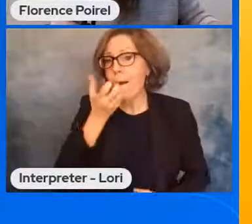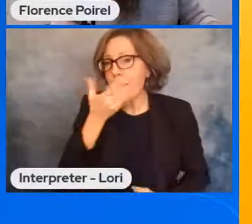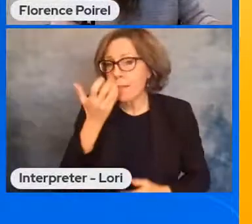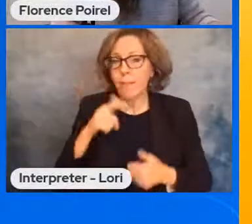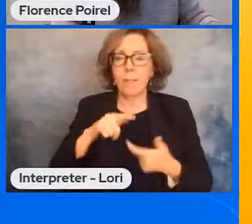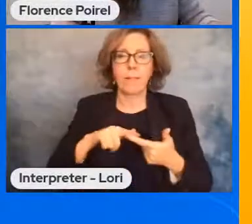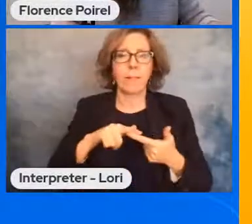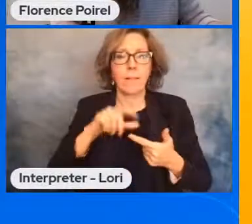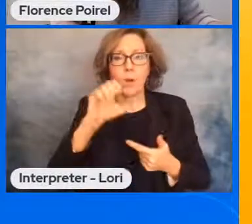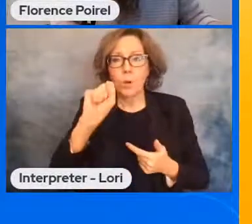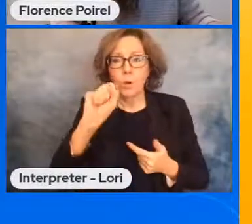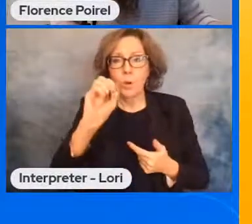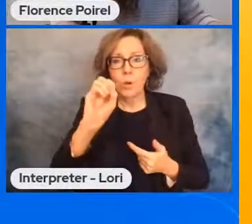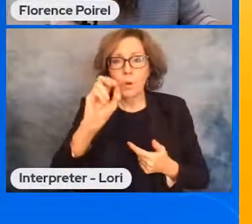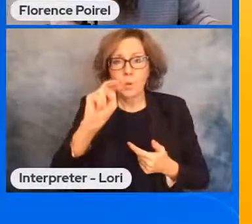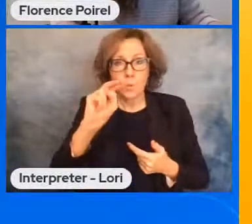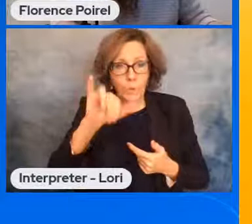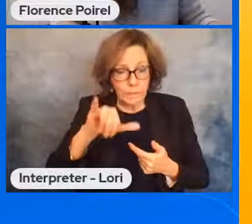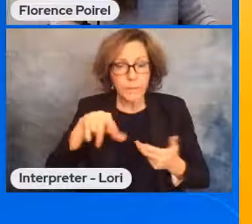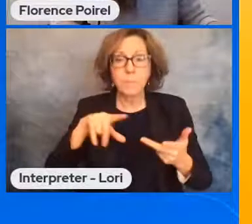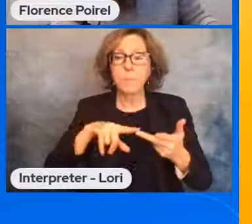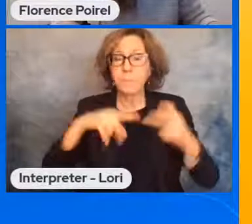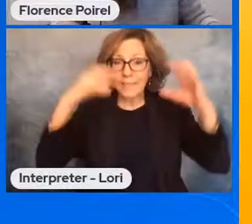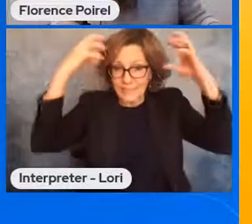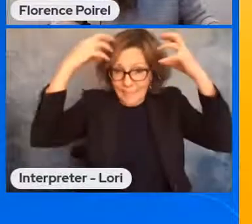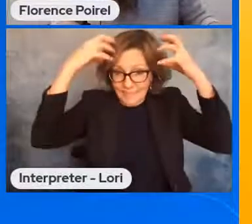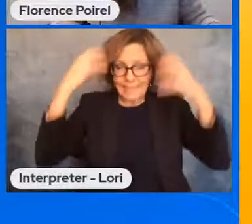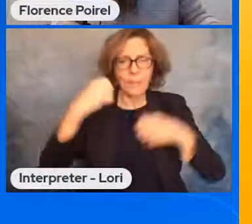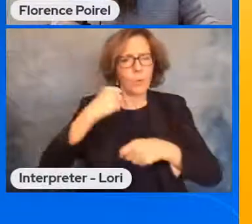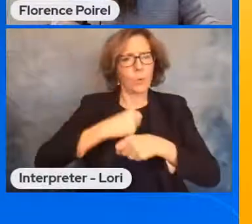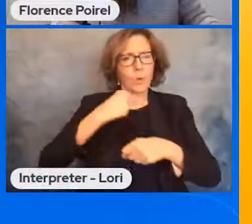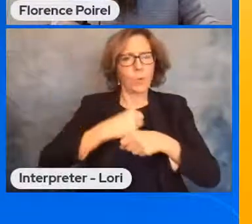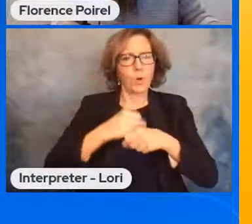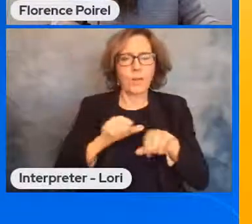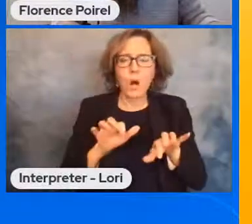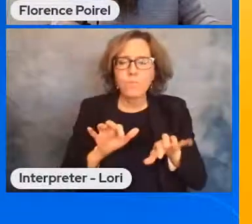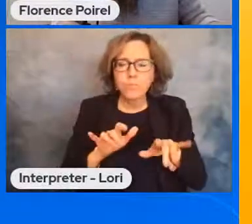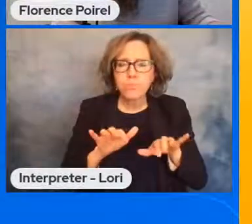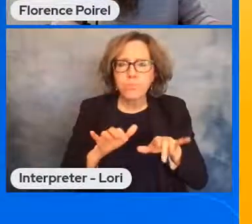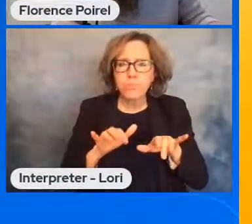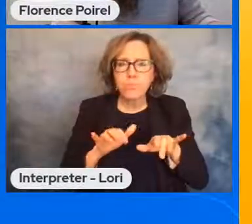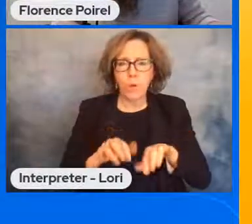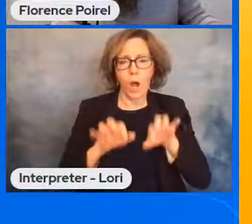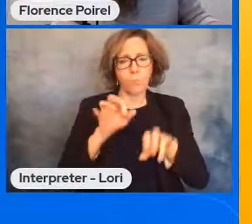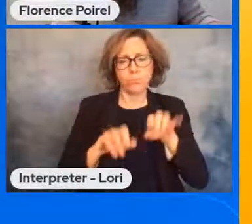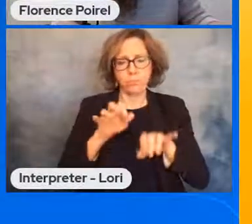where he builds hardware, software, and services. His current passion is accessibility